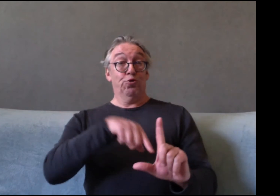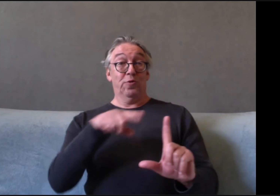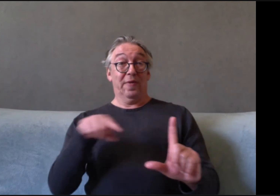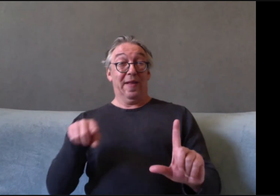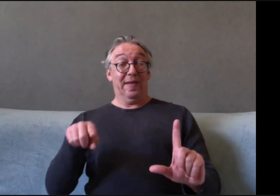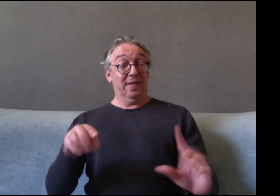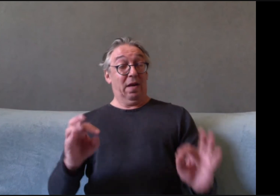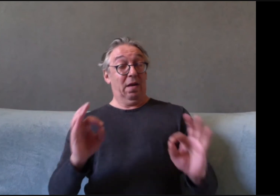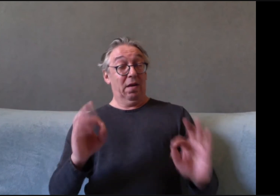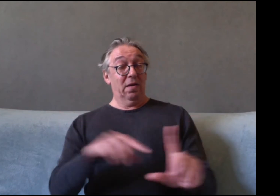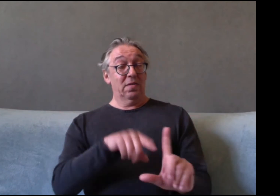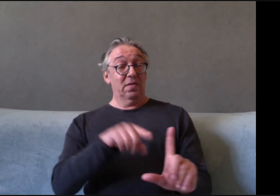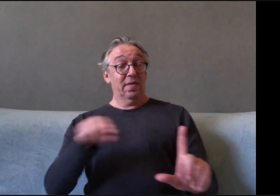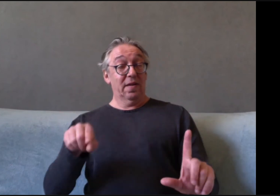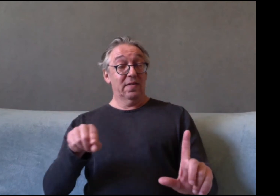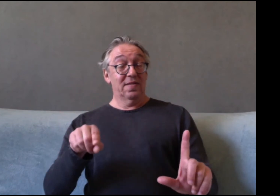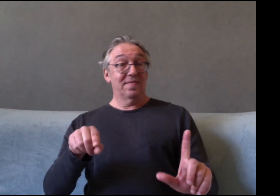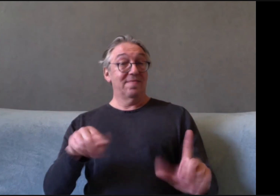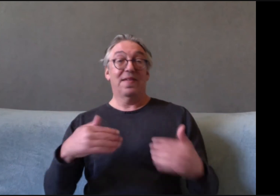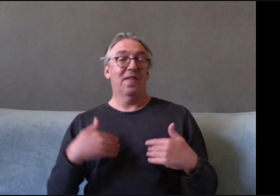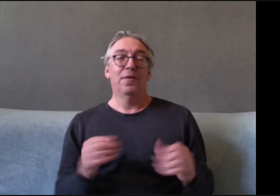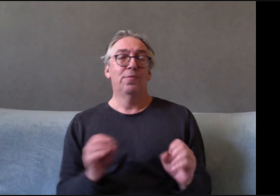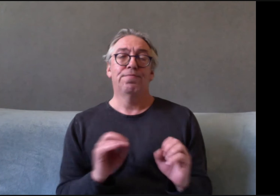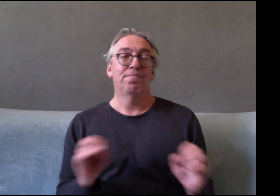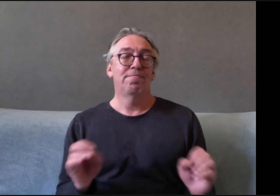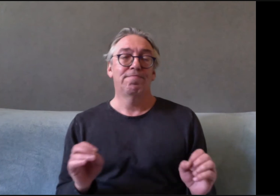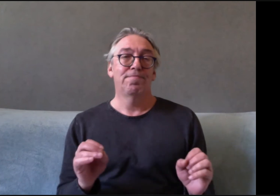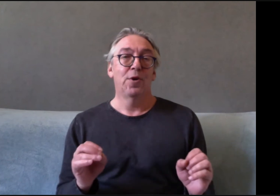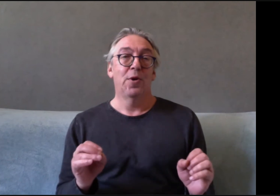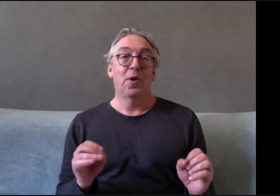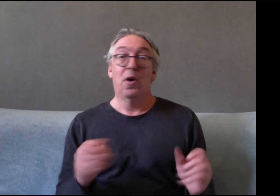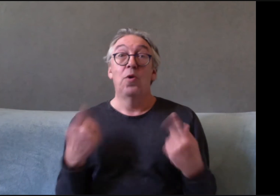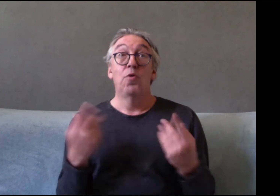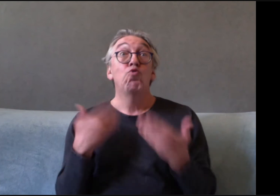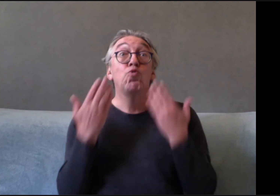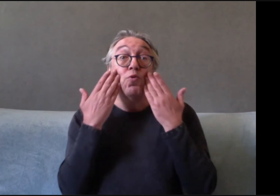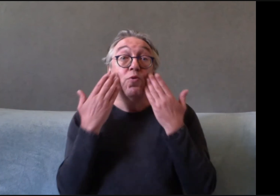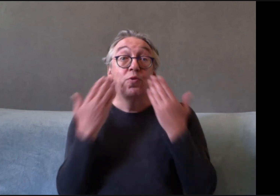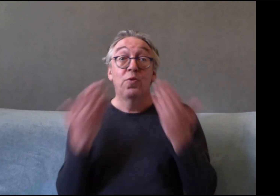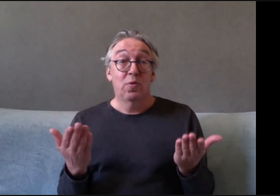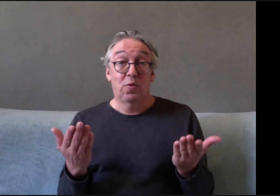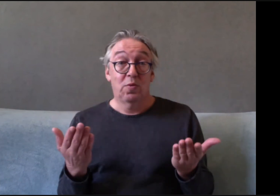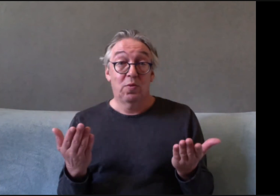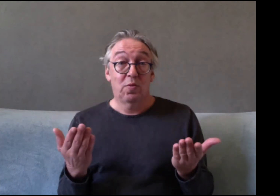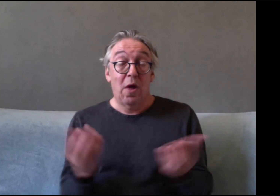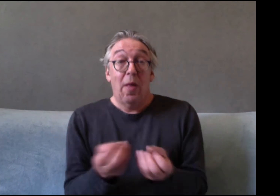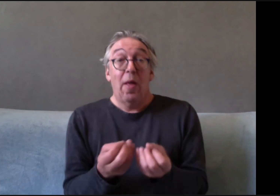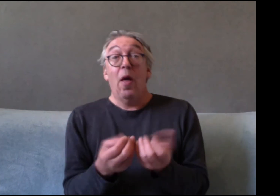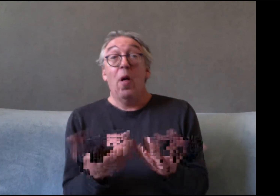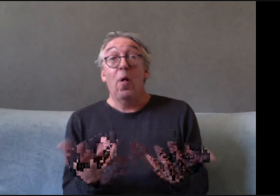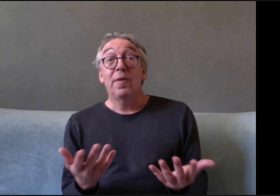also the number of infections, we don't have a clue at the moment on the numbers in that situation.